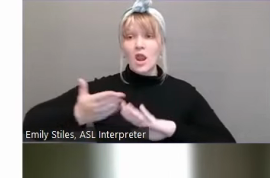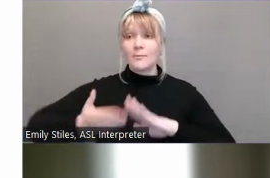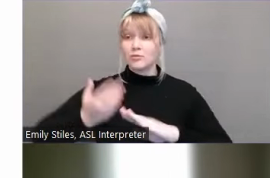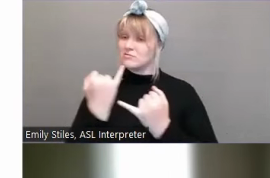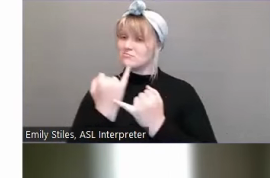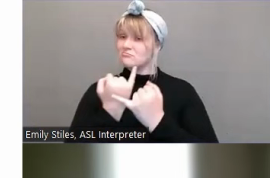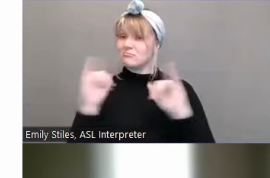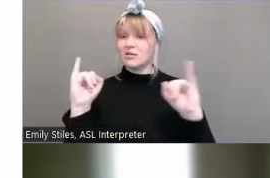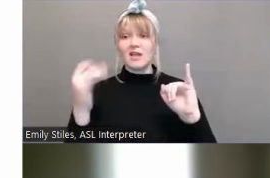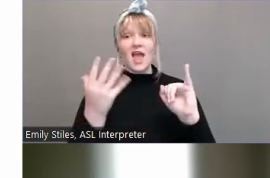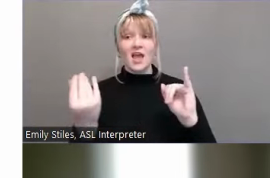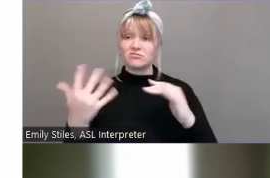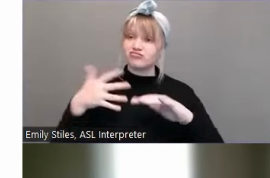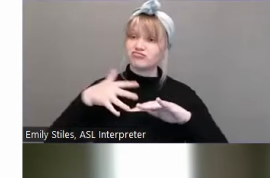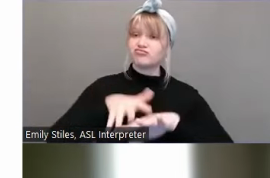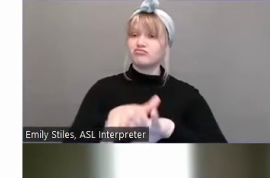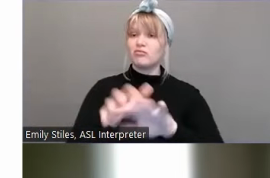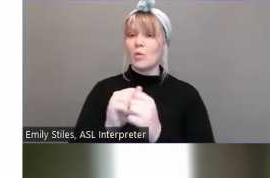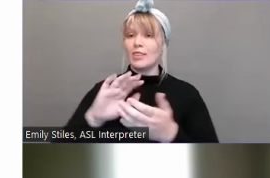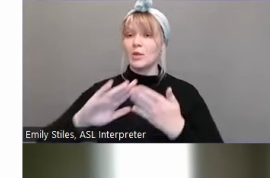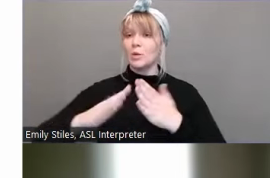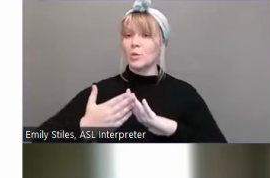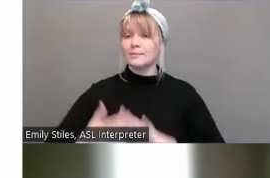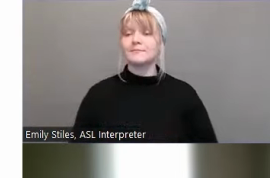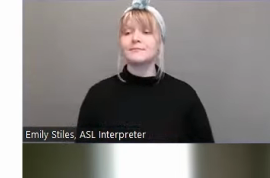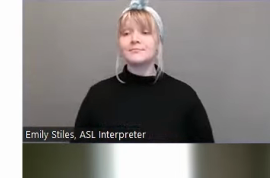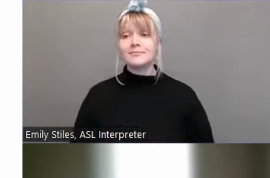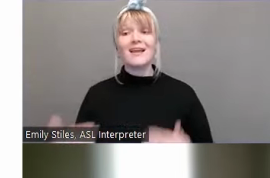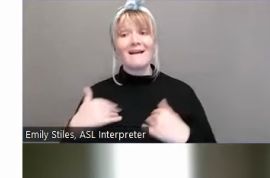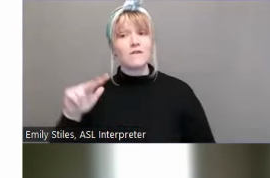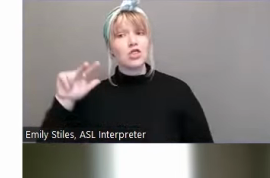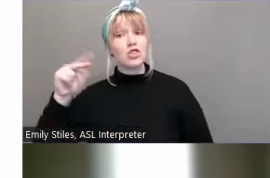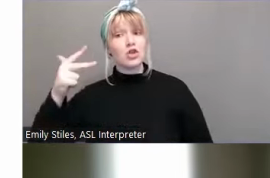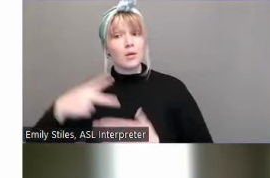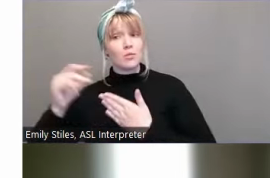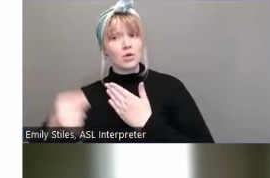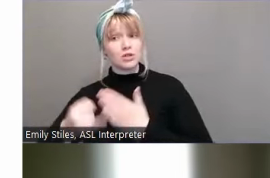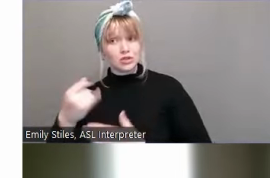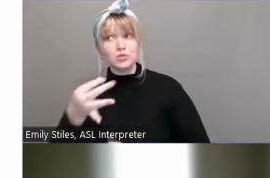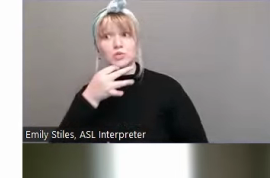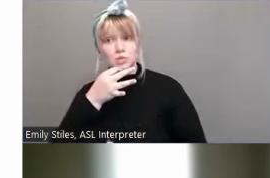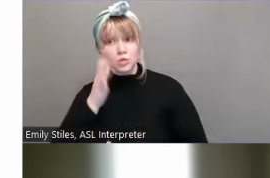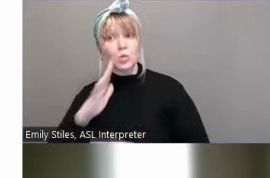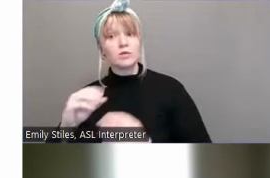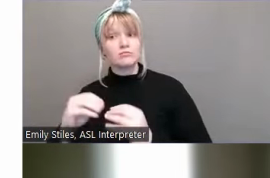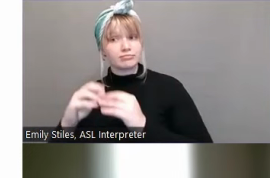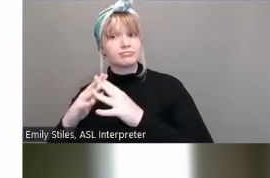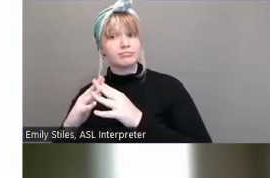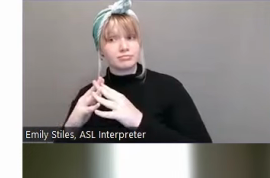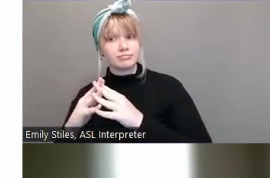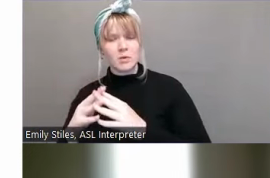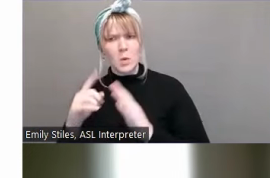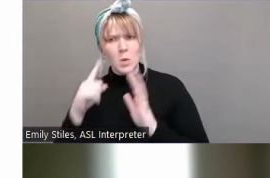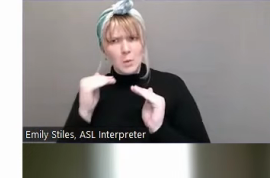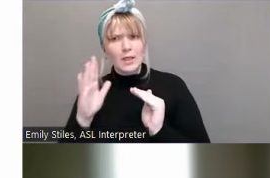We have a third project that is nearing the startup; we hope to have it operational by